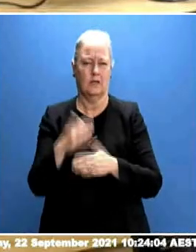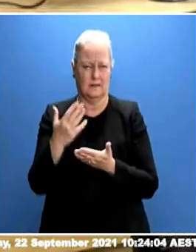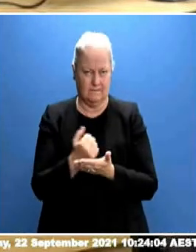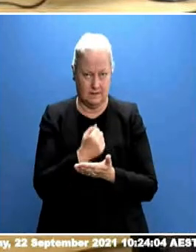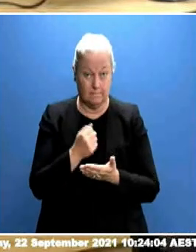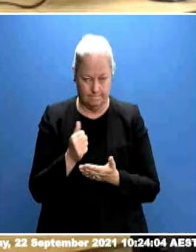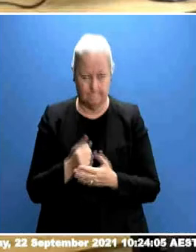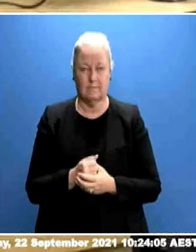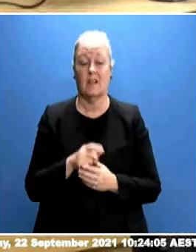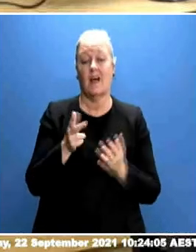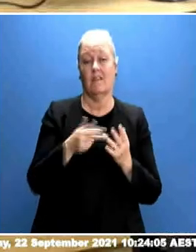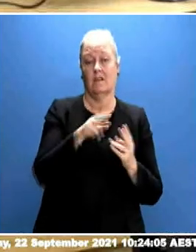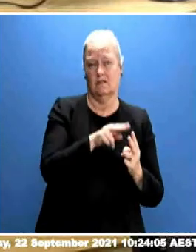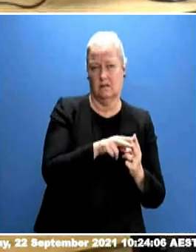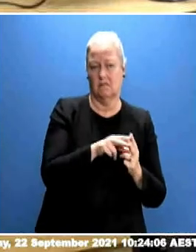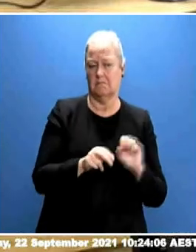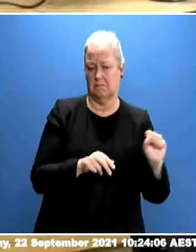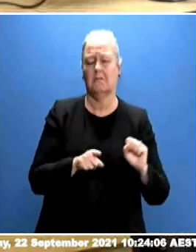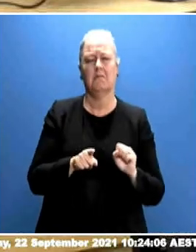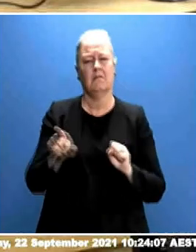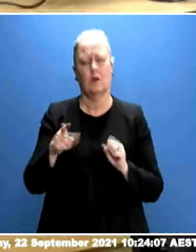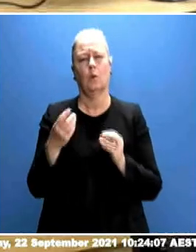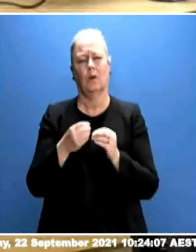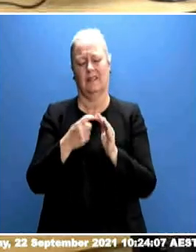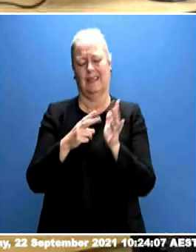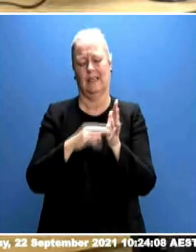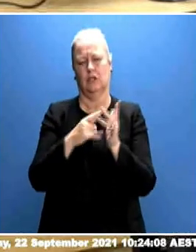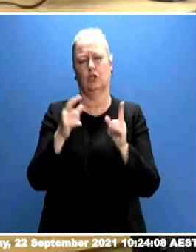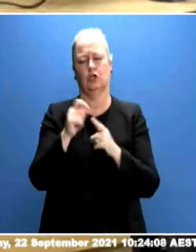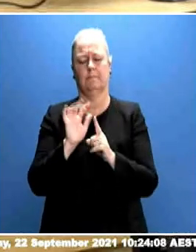They reside with her as part of a kinship care arrangement? Yes.